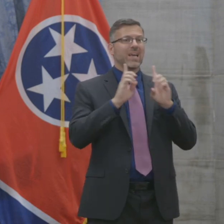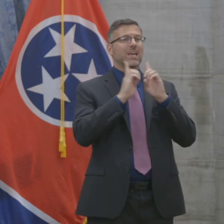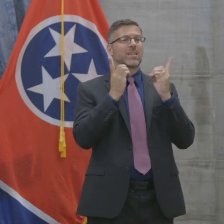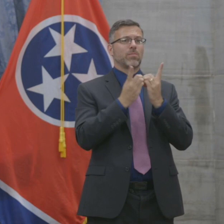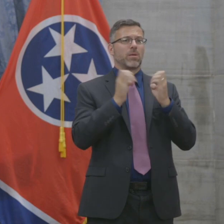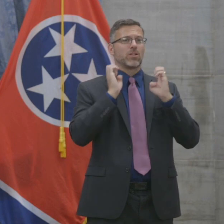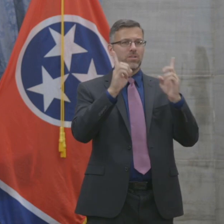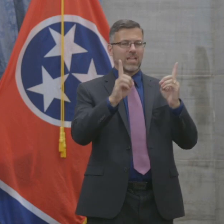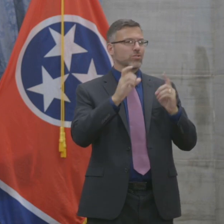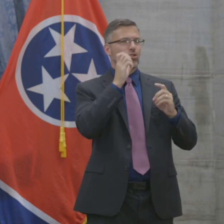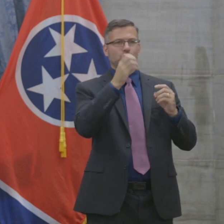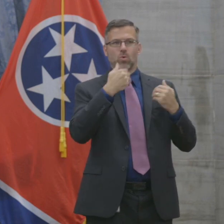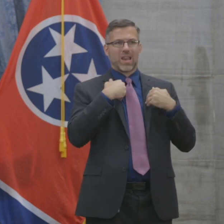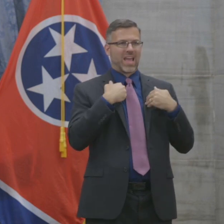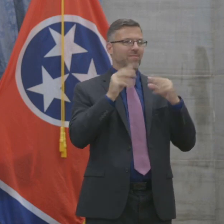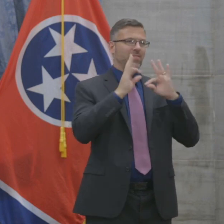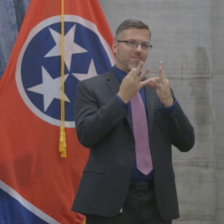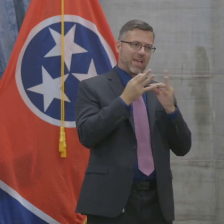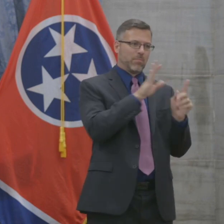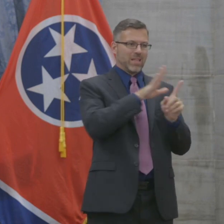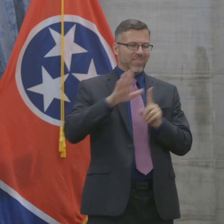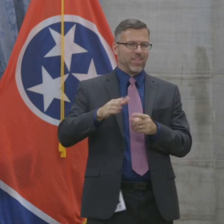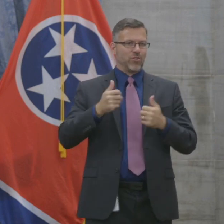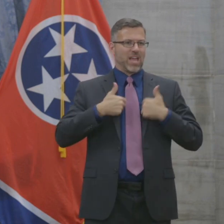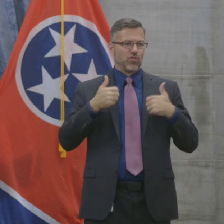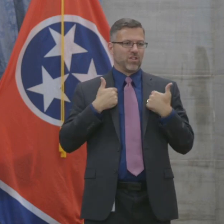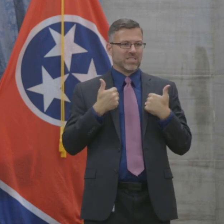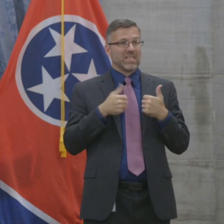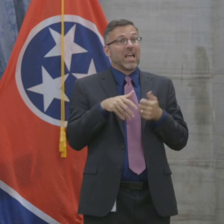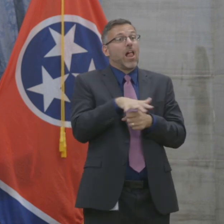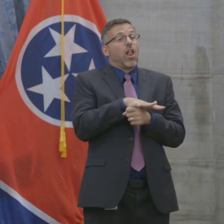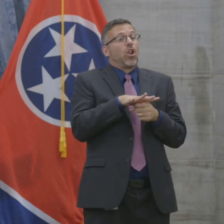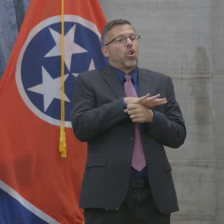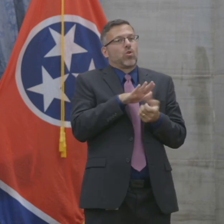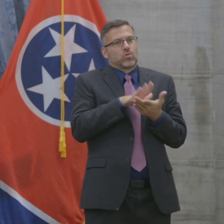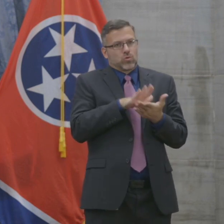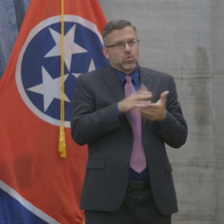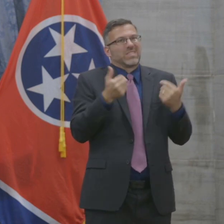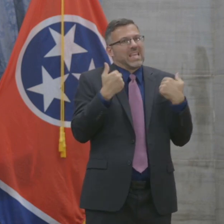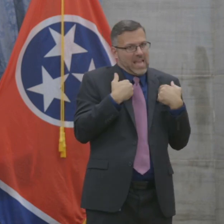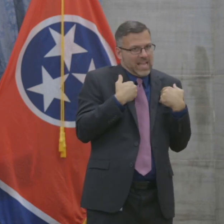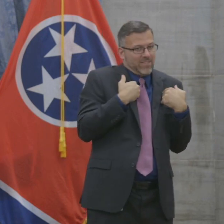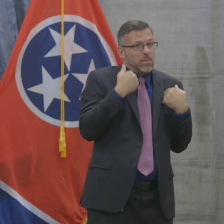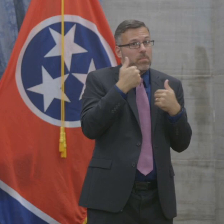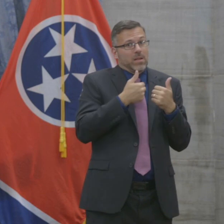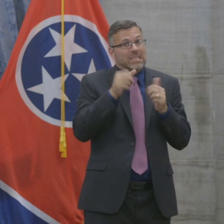any reason the Department of Education shouldn't ask local school districts to help supply those addresses to those